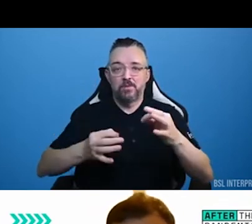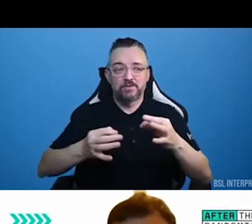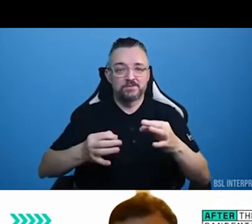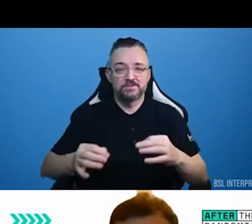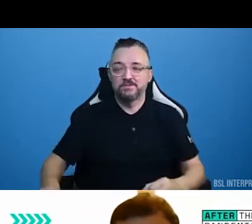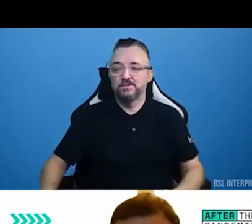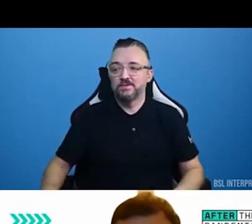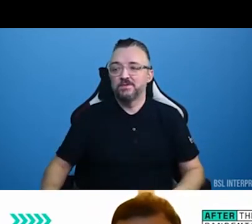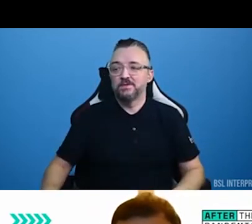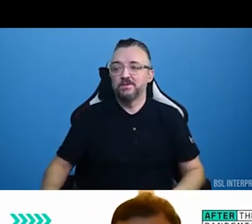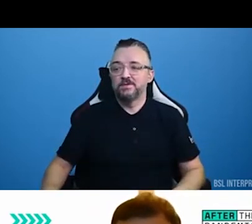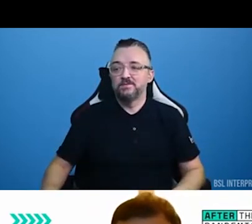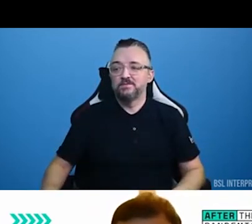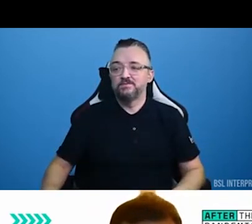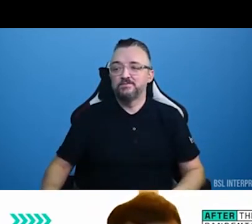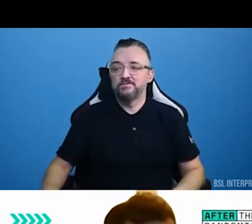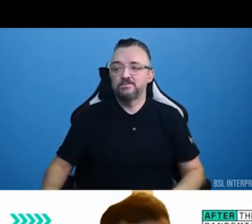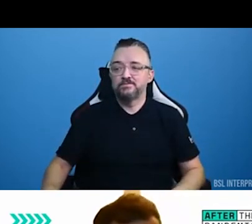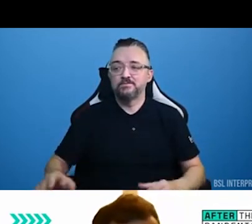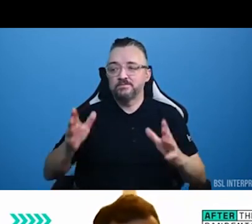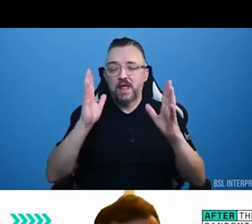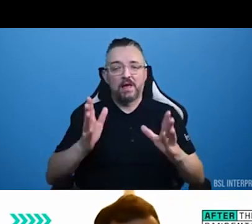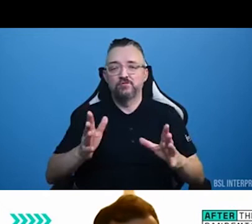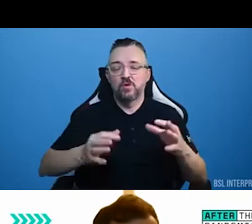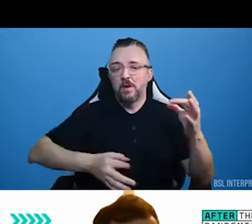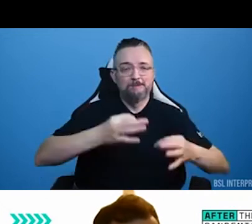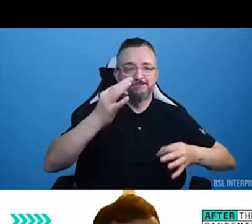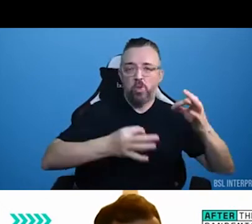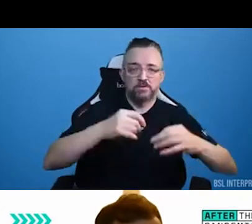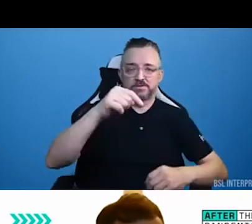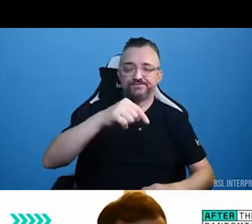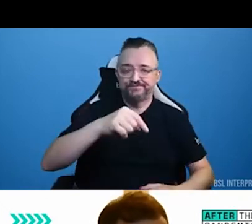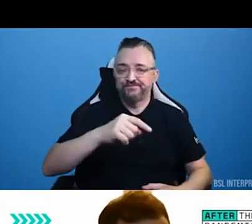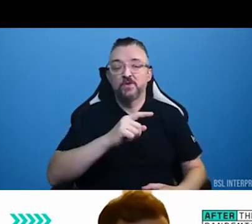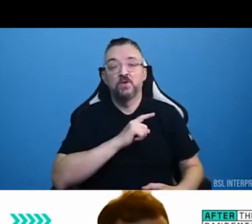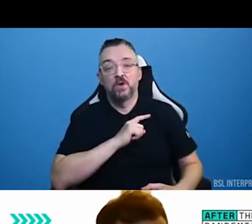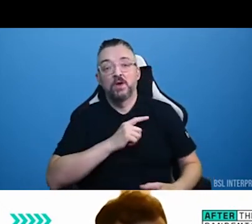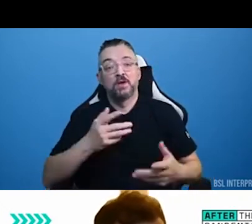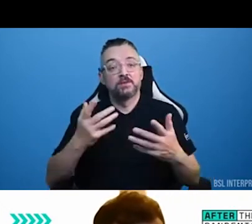With what, sorry? Okay, right. So it has to start in politics. So currently, we have a democracy